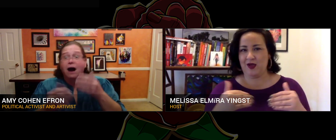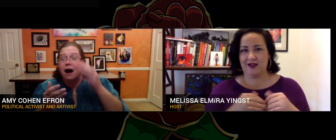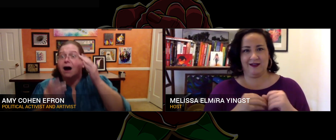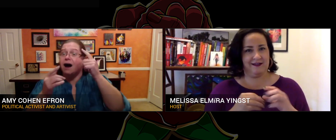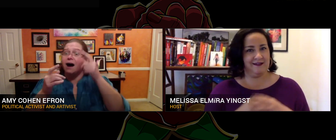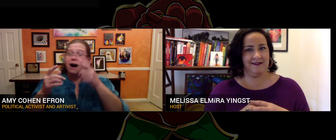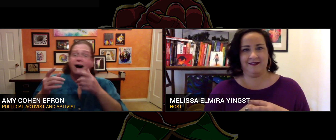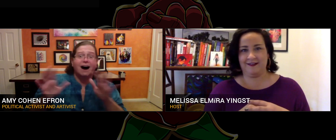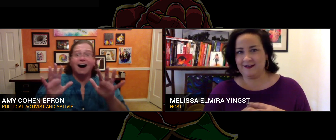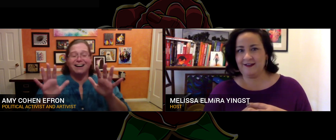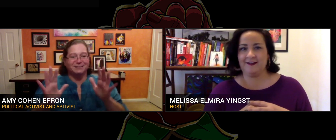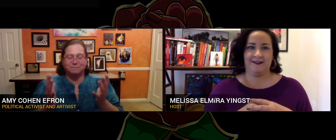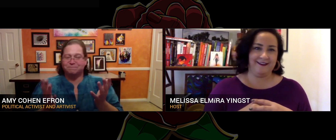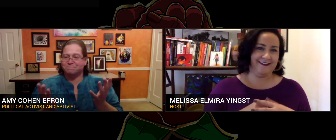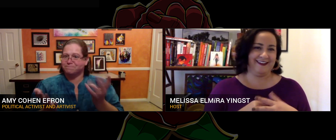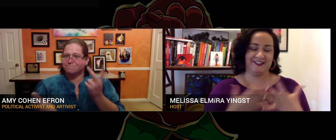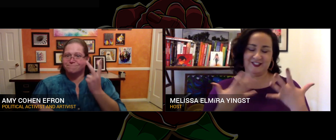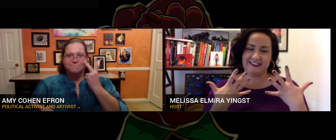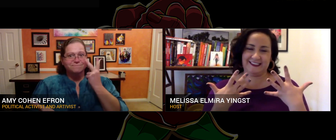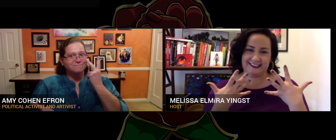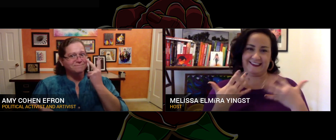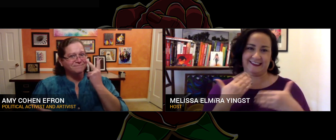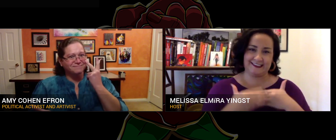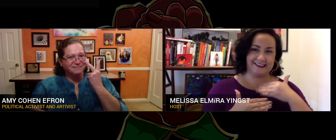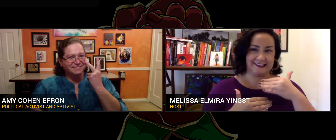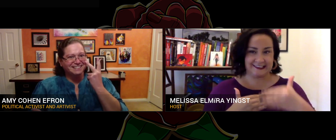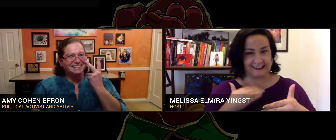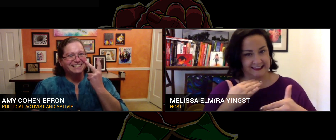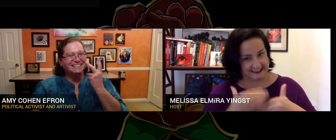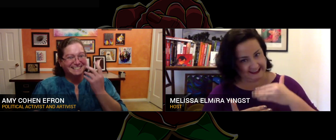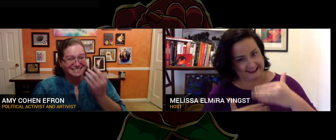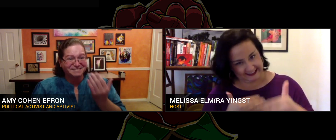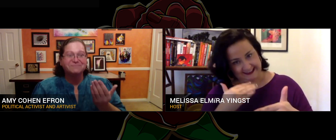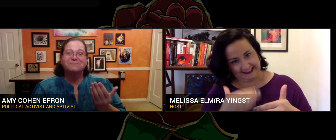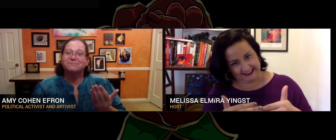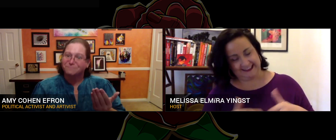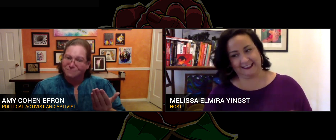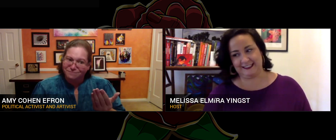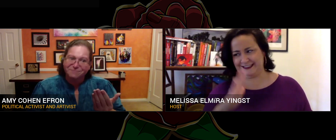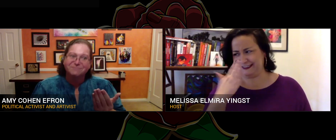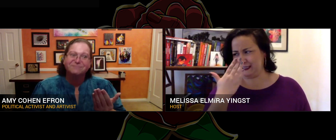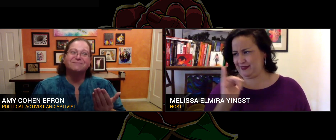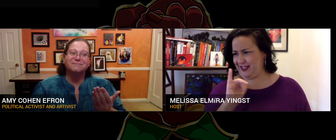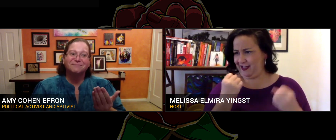Wow. All our feelings on this one - we'll have to see what happens. Have to get moving.